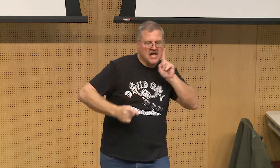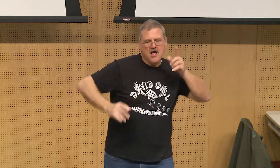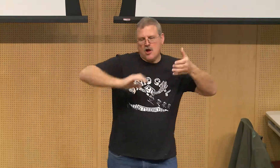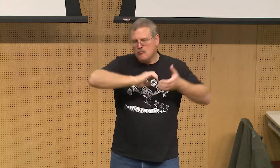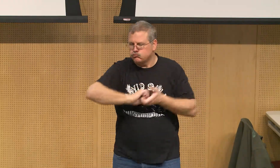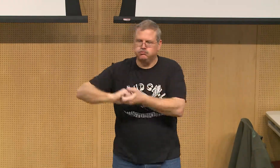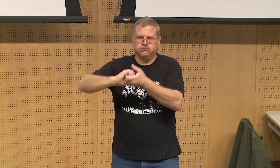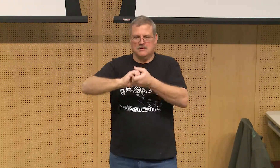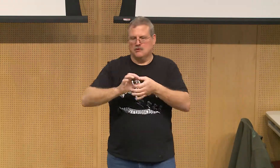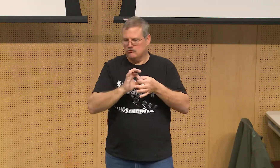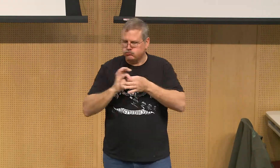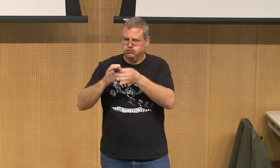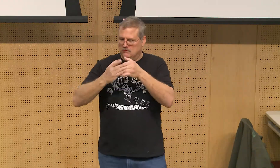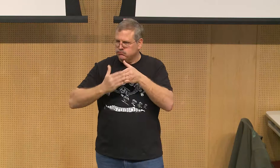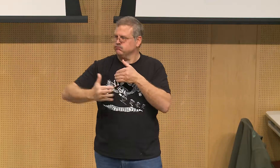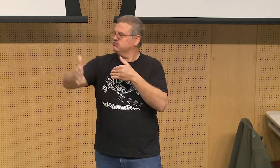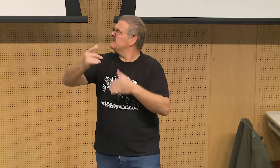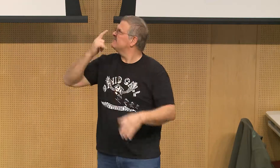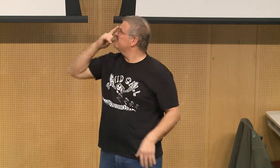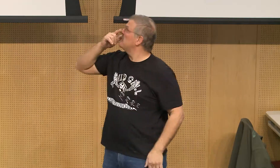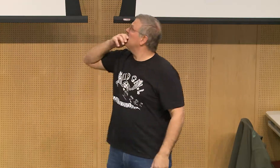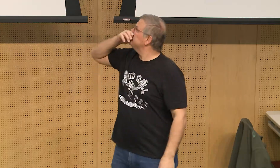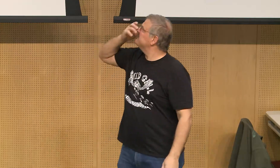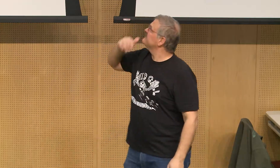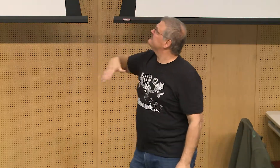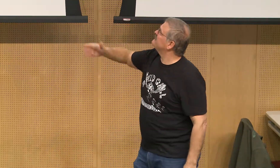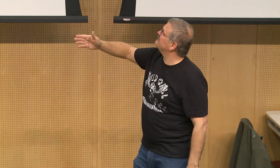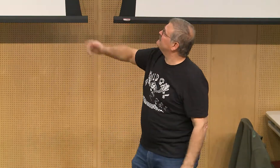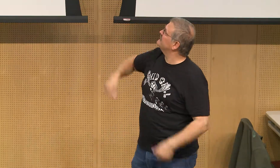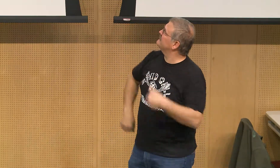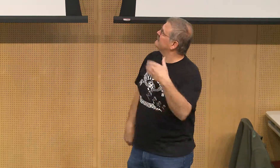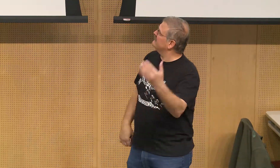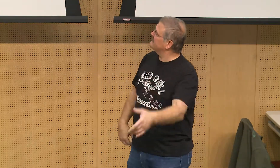symbolizing a new beginning with a partnership between hearing and Deaf persons.